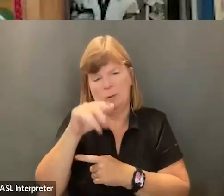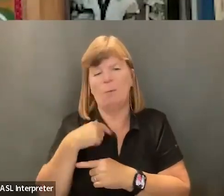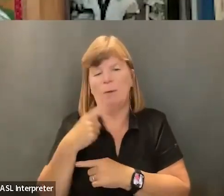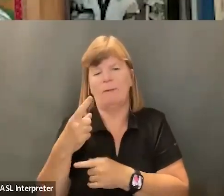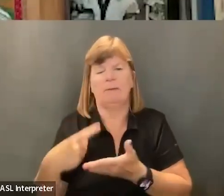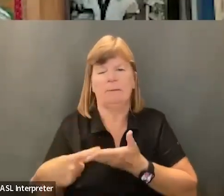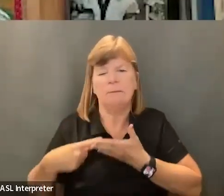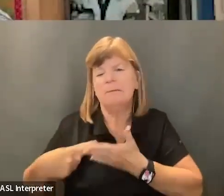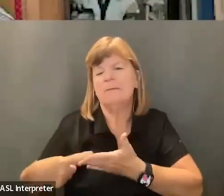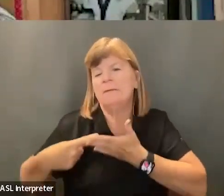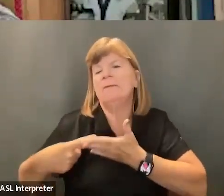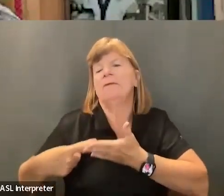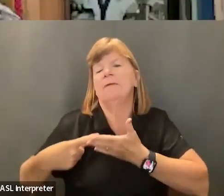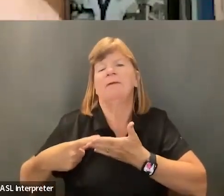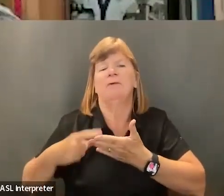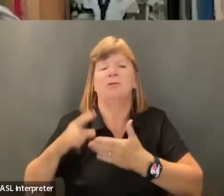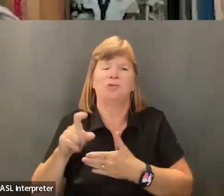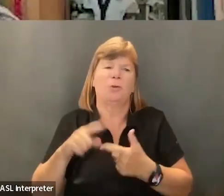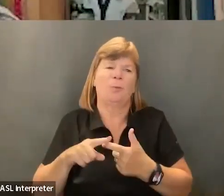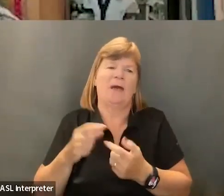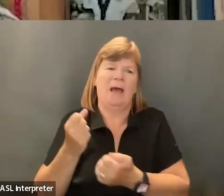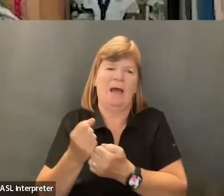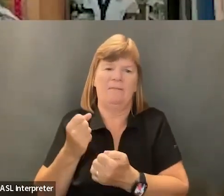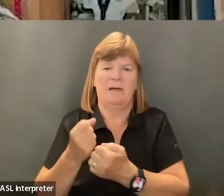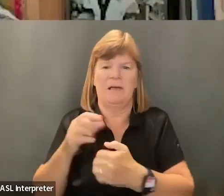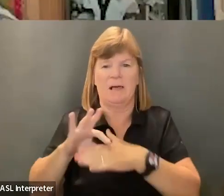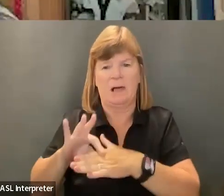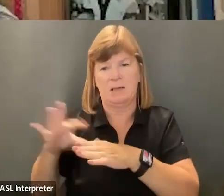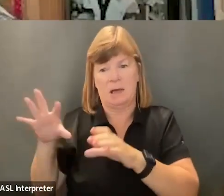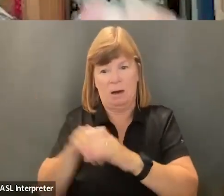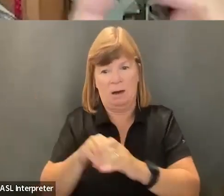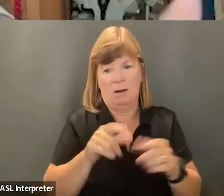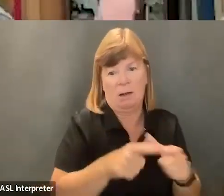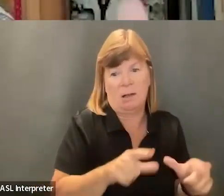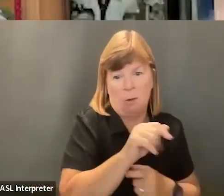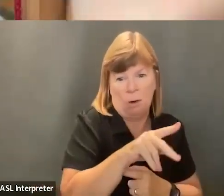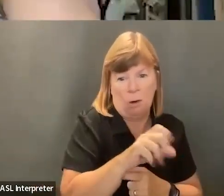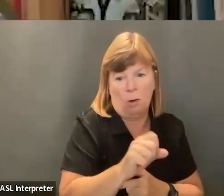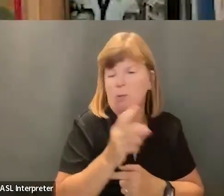about should we advocate content into English language arts or shouldn't we just be advocating